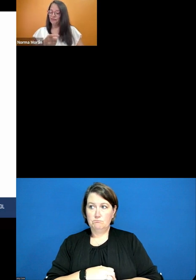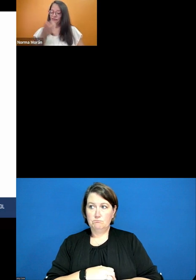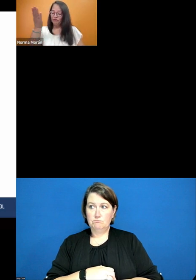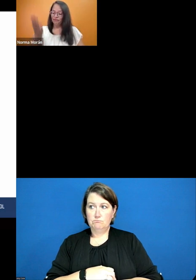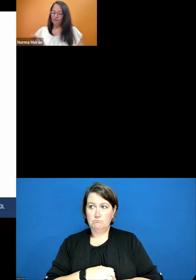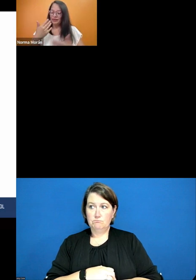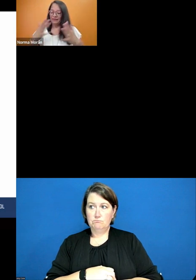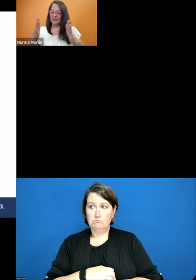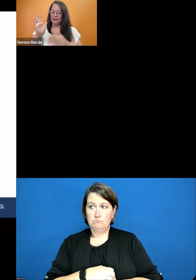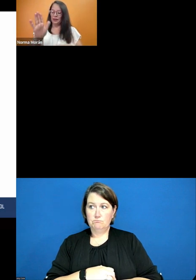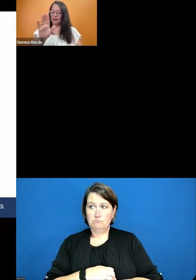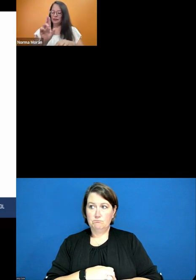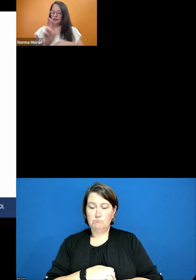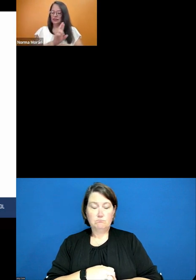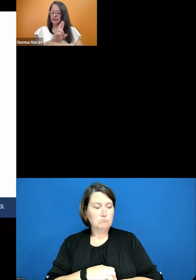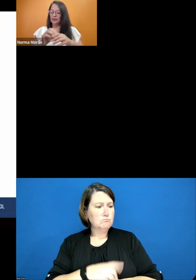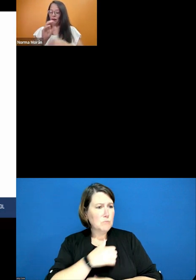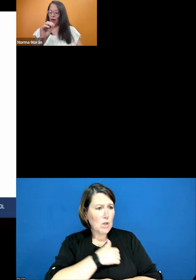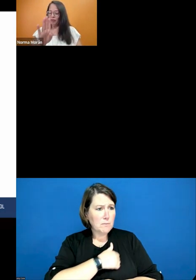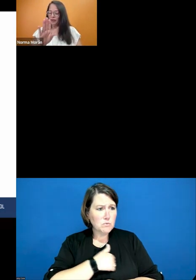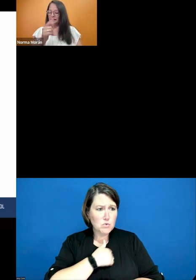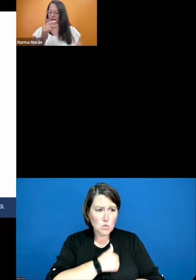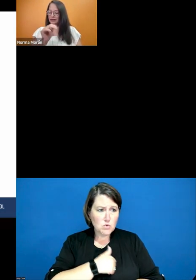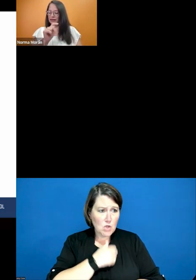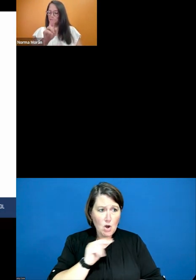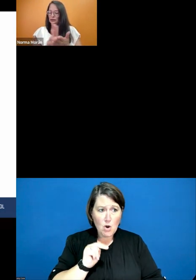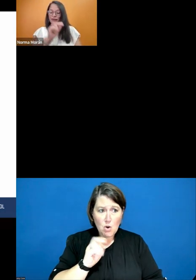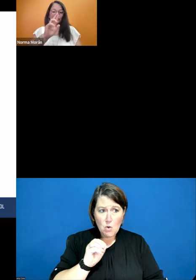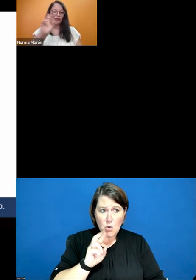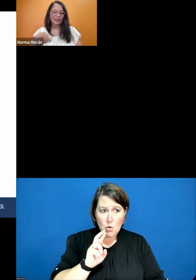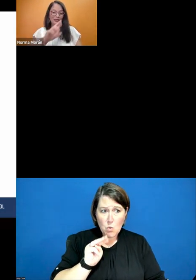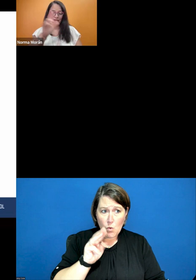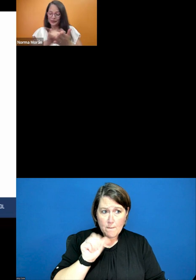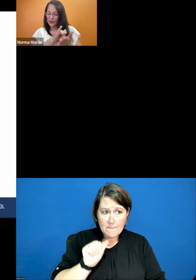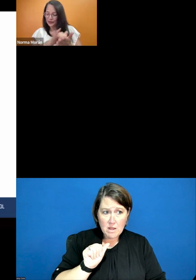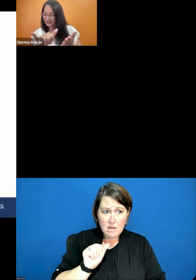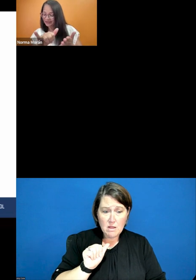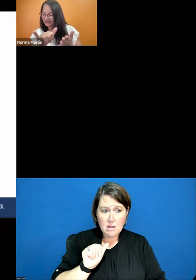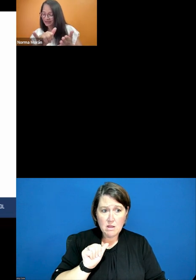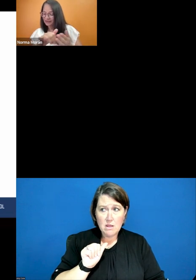I'm so sorry, Mm. Can I ask Norma can I